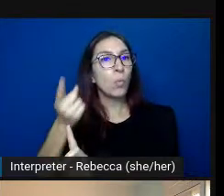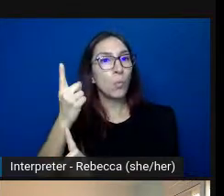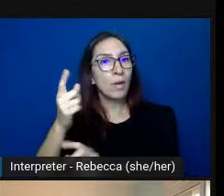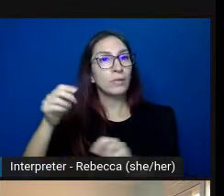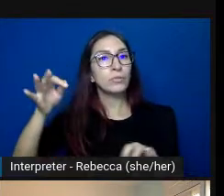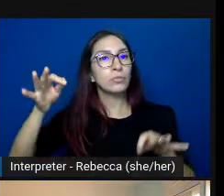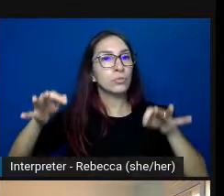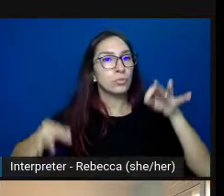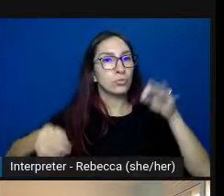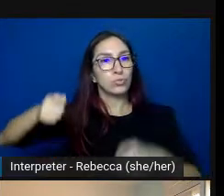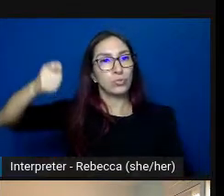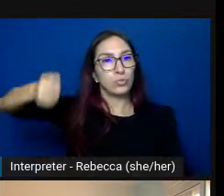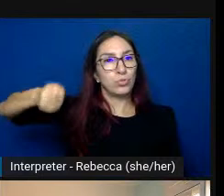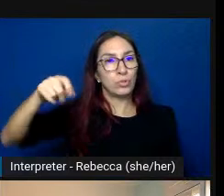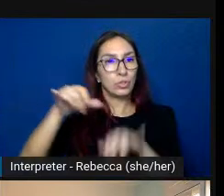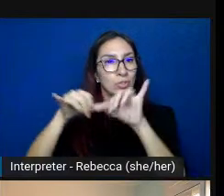using it and I can tell you that one